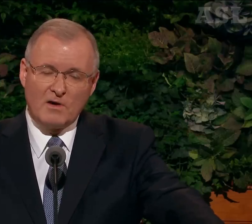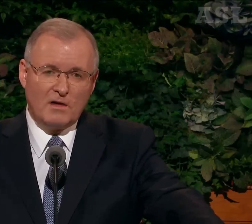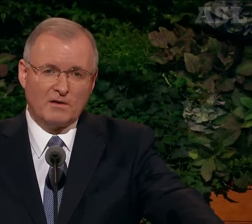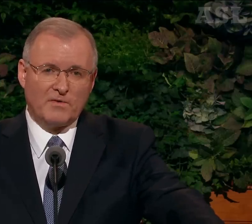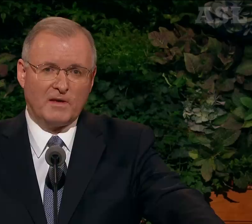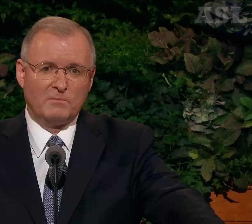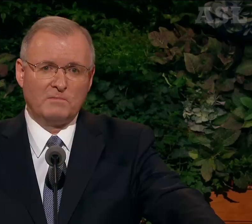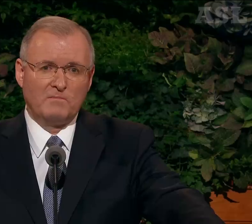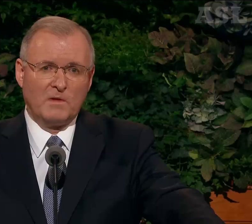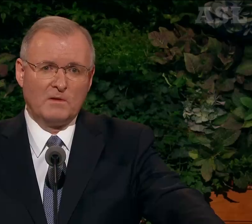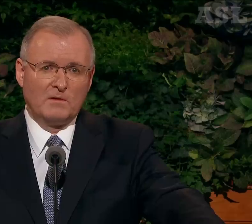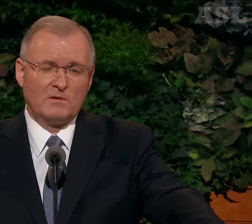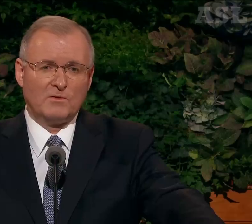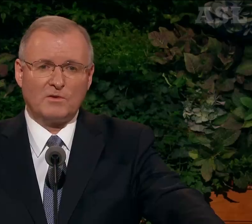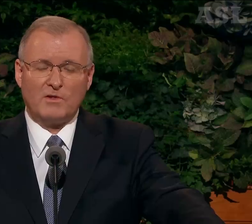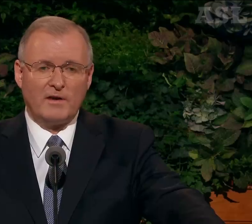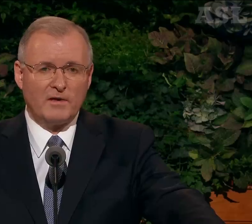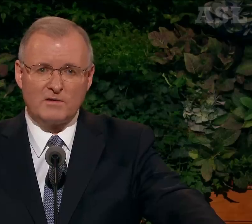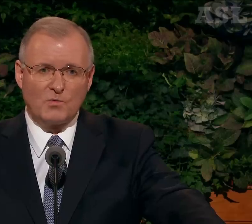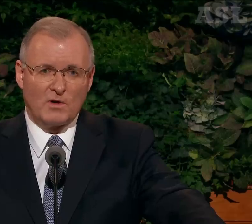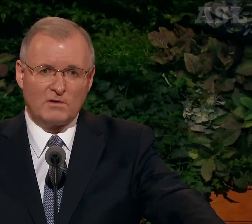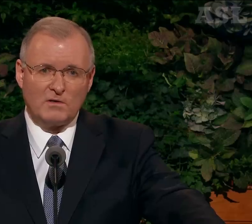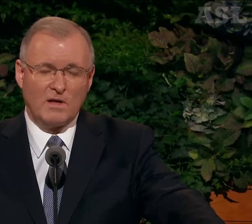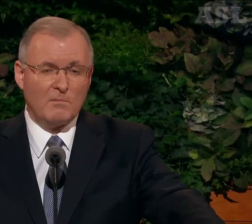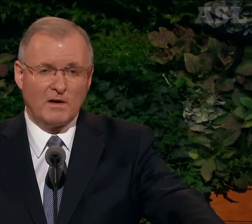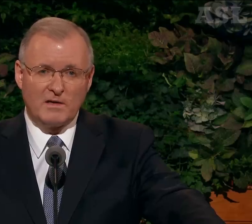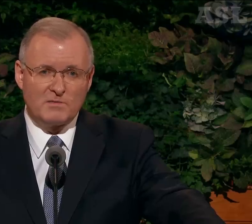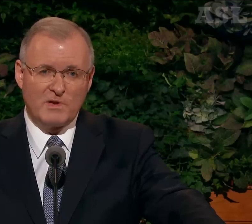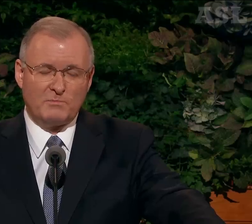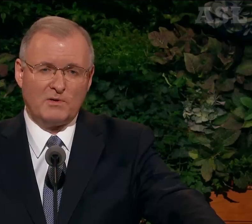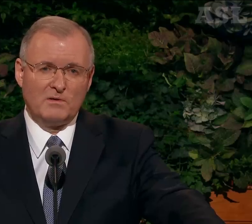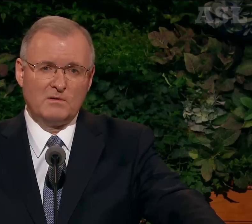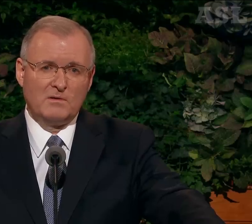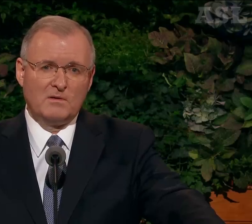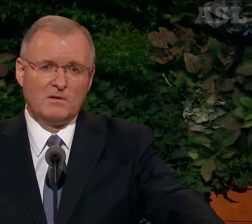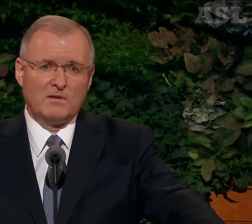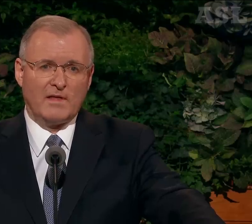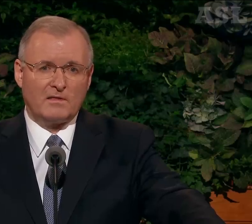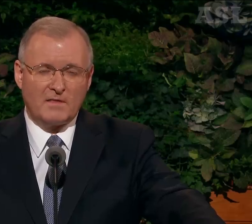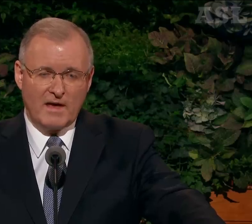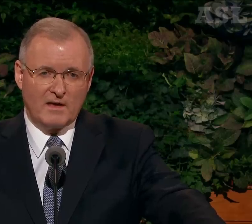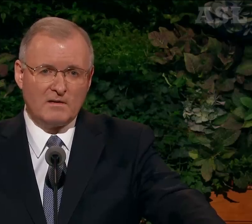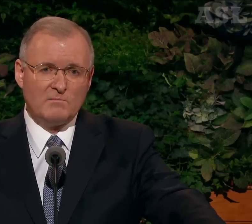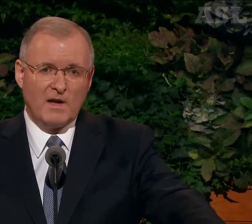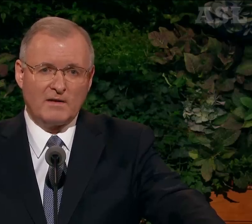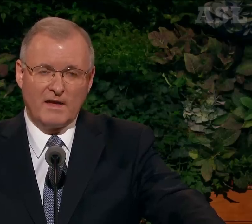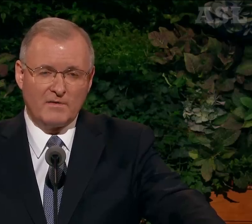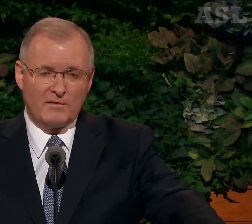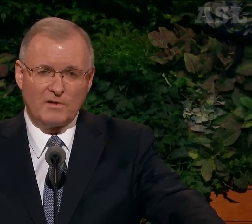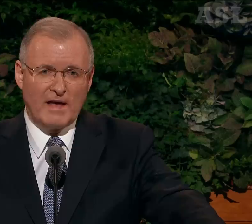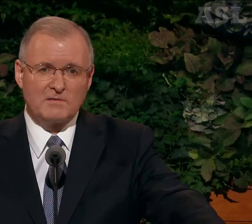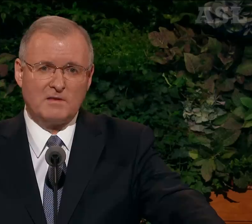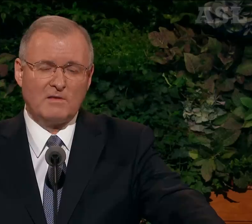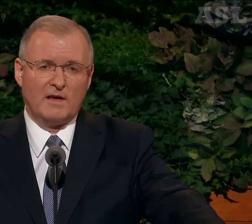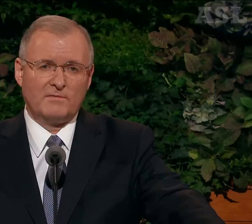OF JESUS CHRIST, THE SON OF GOD. I HAVE BEEN CALLED OF HIM TO